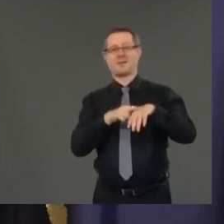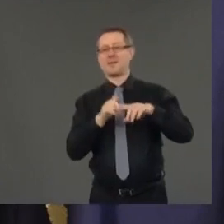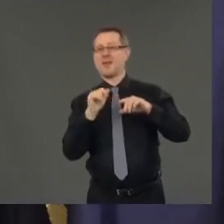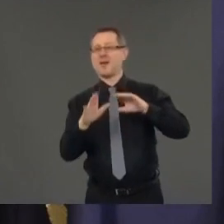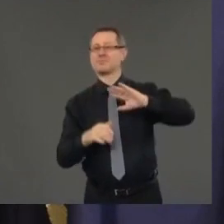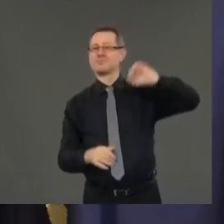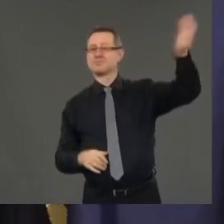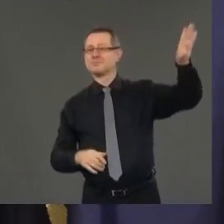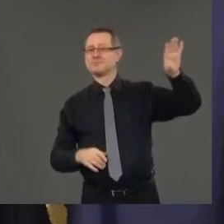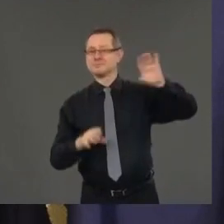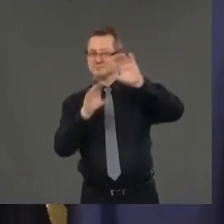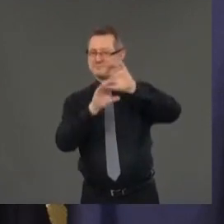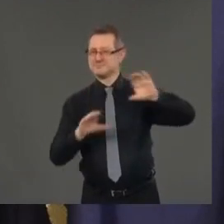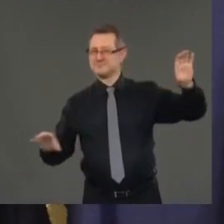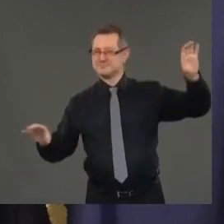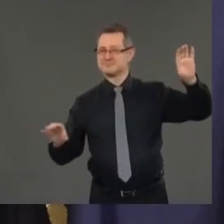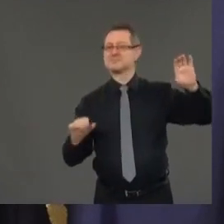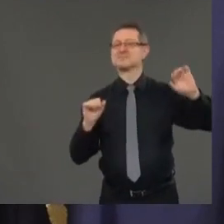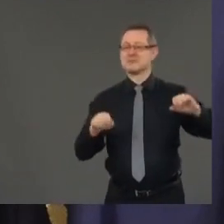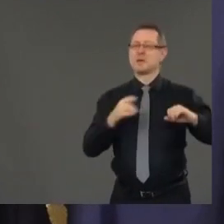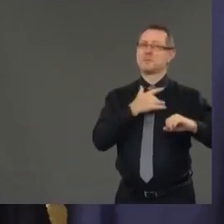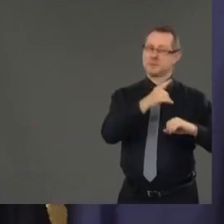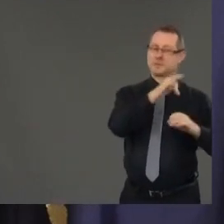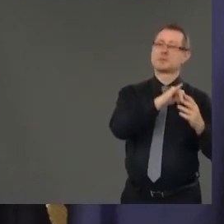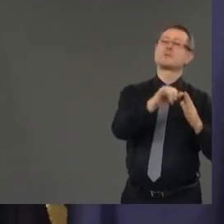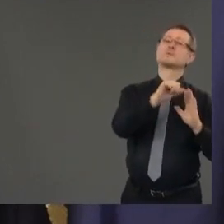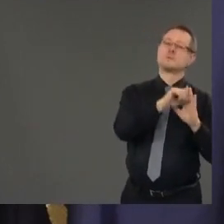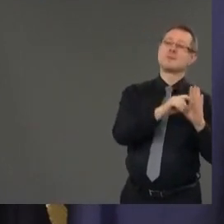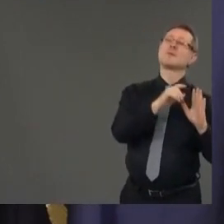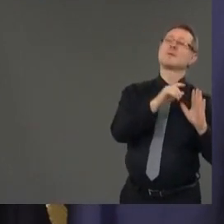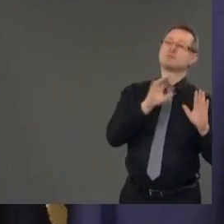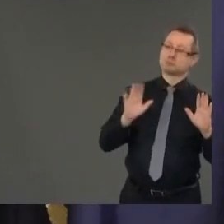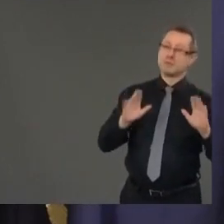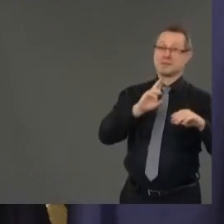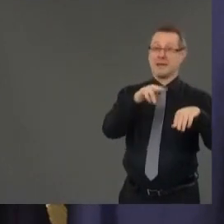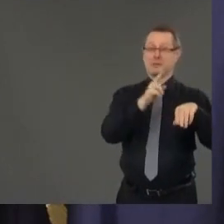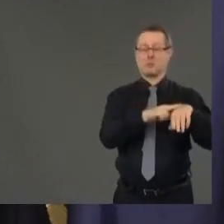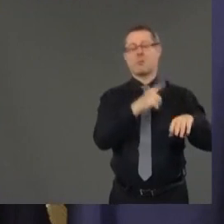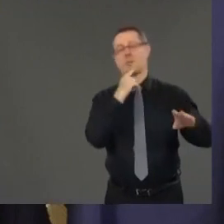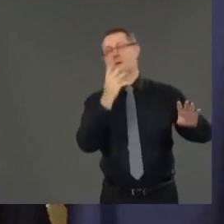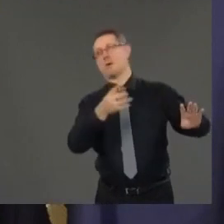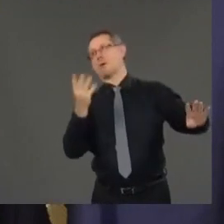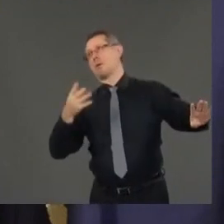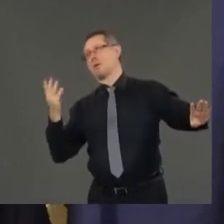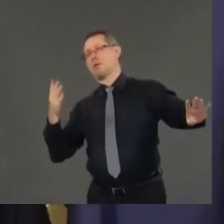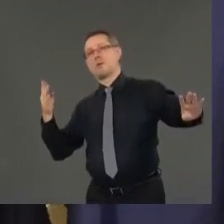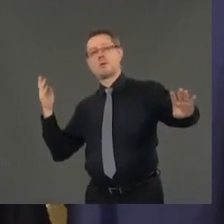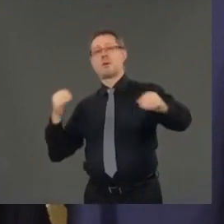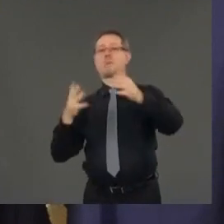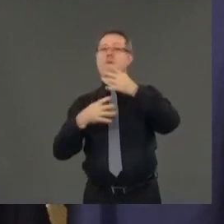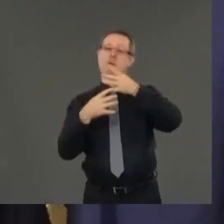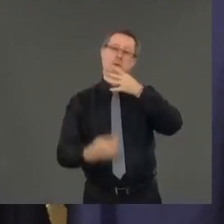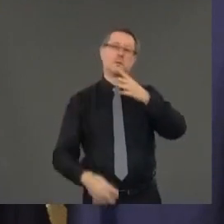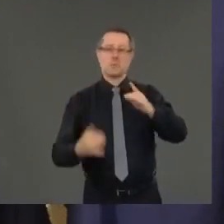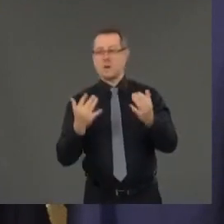THAT 30% IS GETTING LONGER. IT IS.